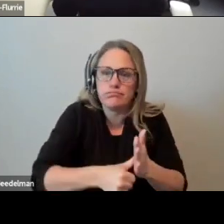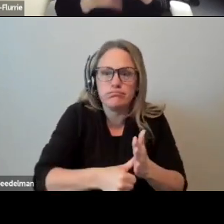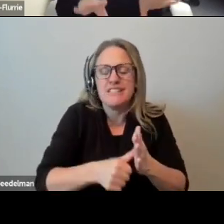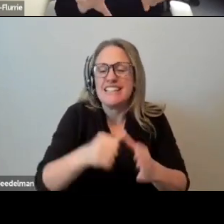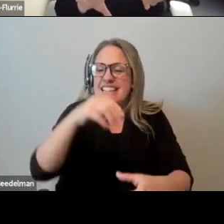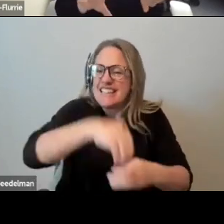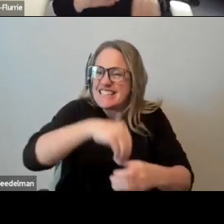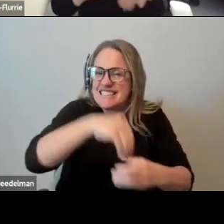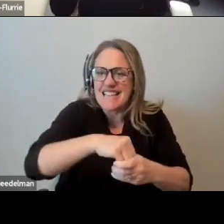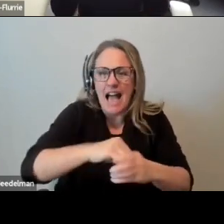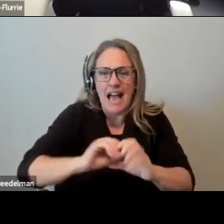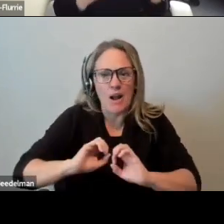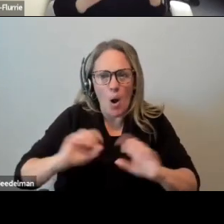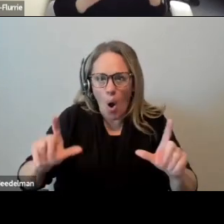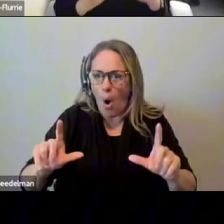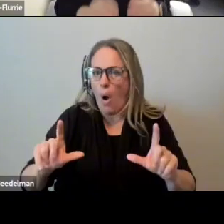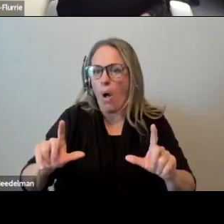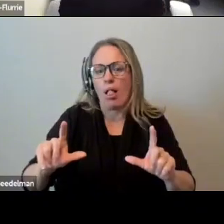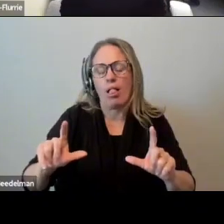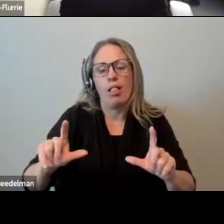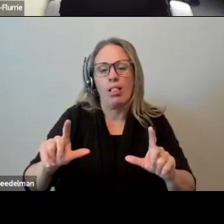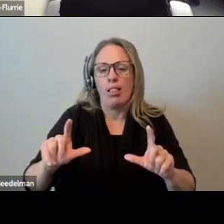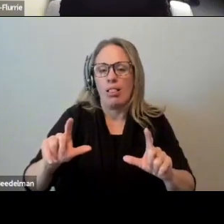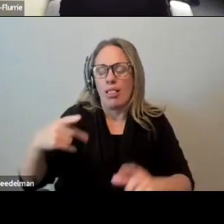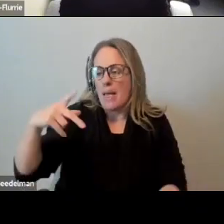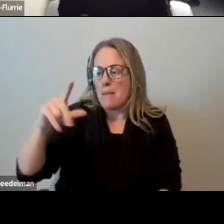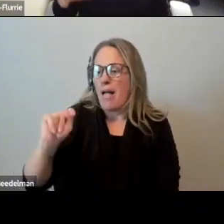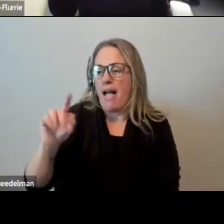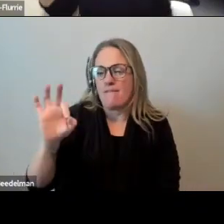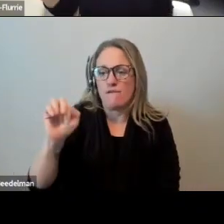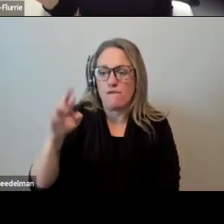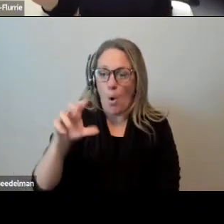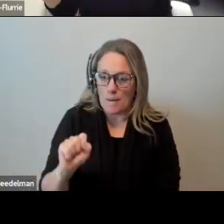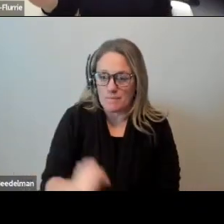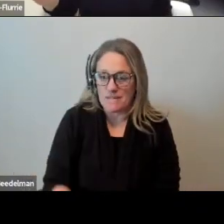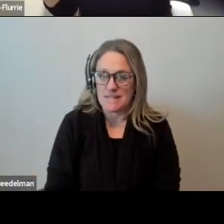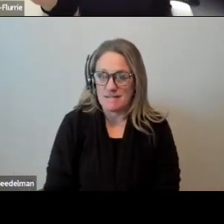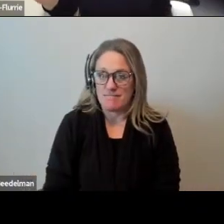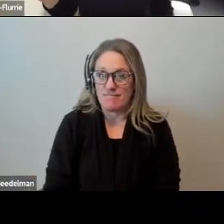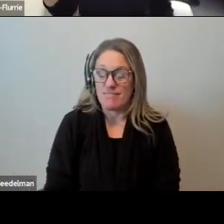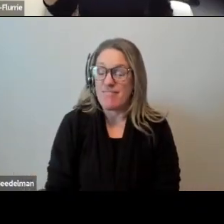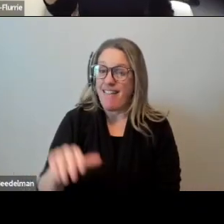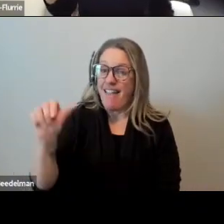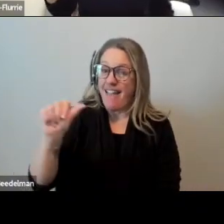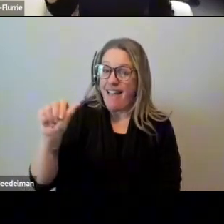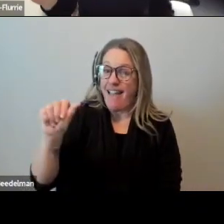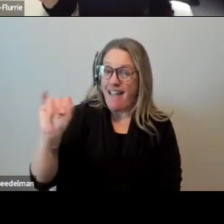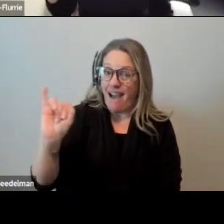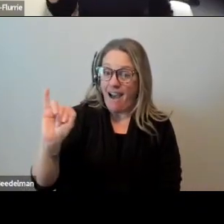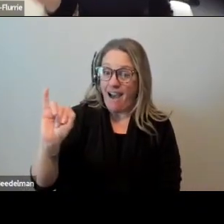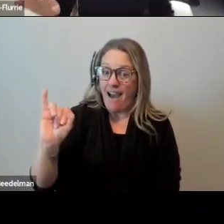we leverage captions. It is there. And AI was actually having very,